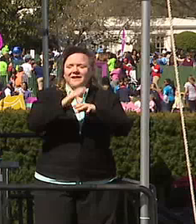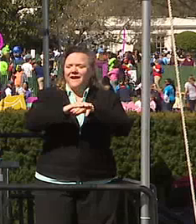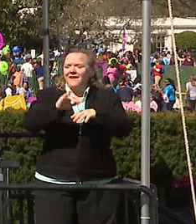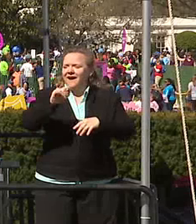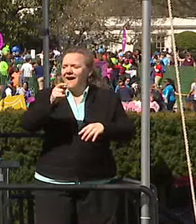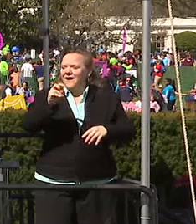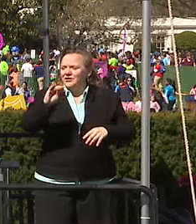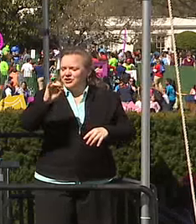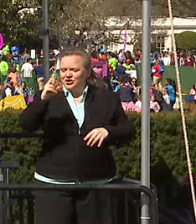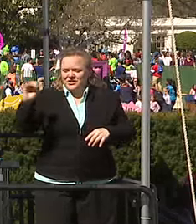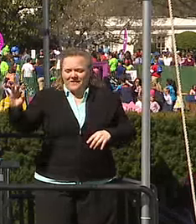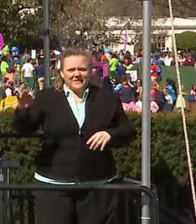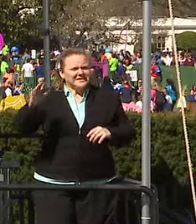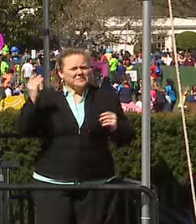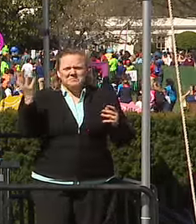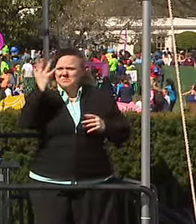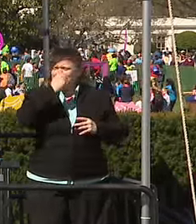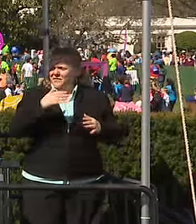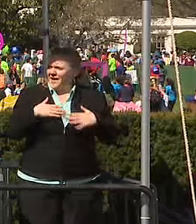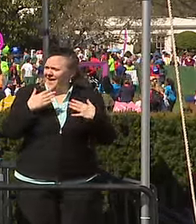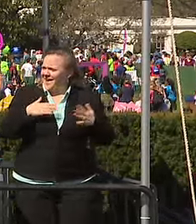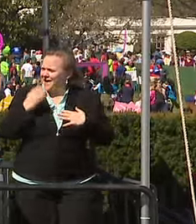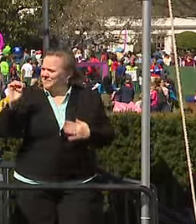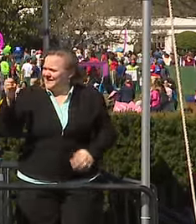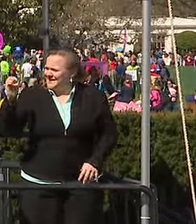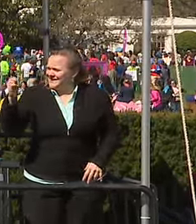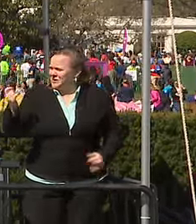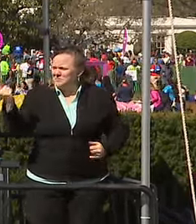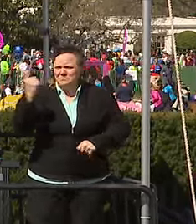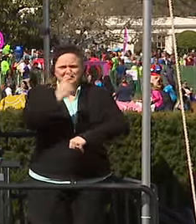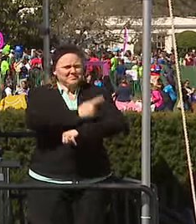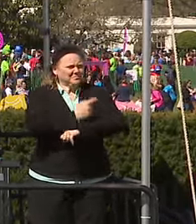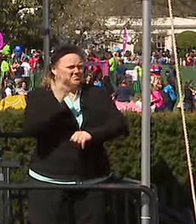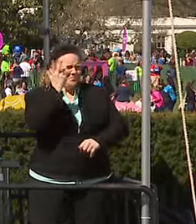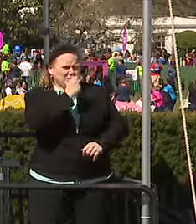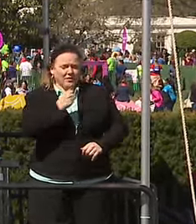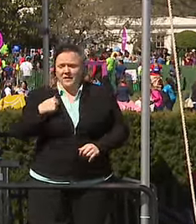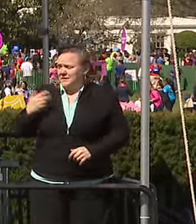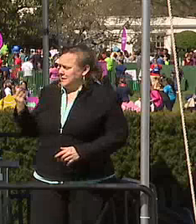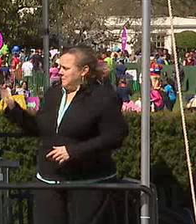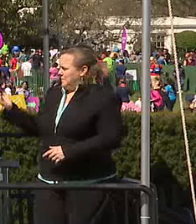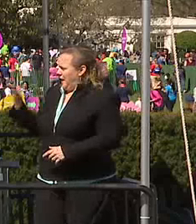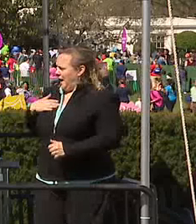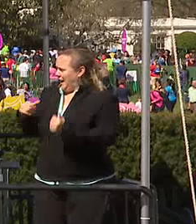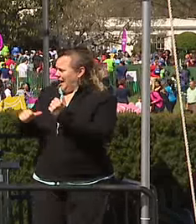You're all so beautiful. This is such a beautiful day. This is my trusty assistant, Trinity.